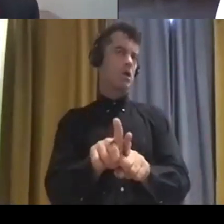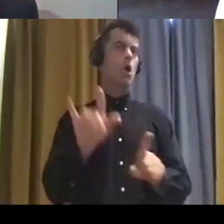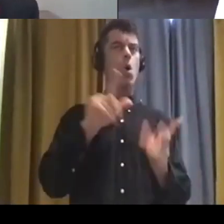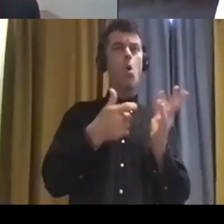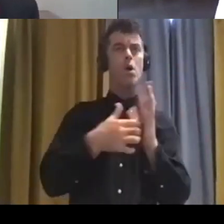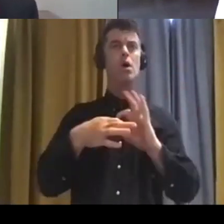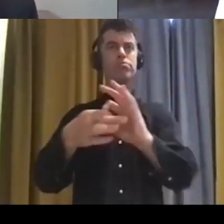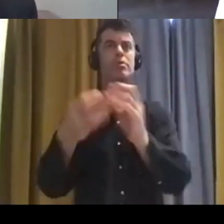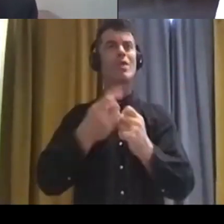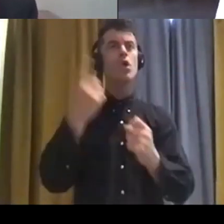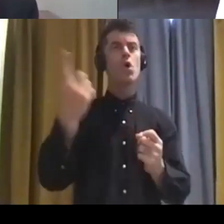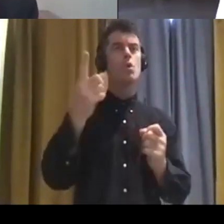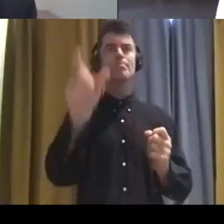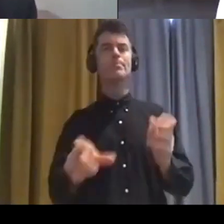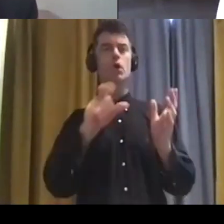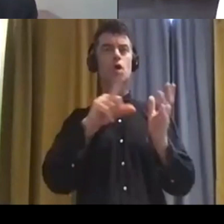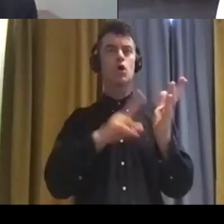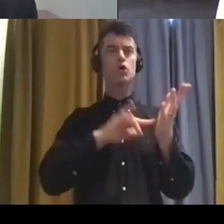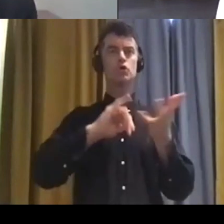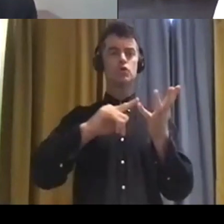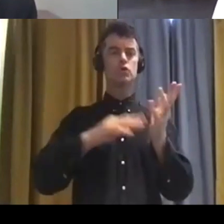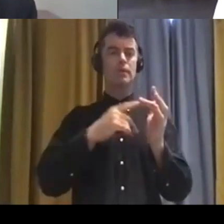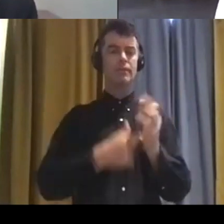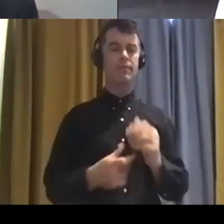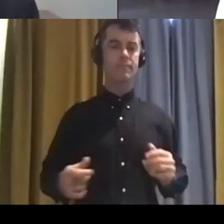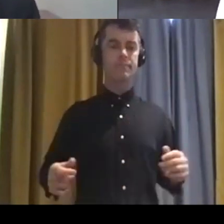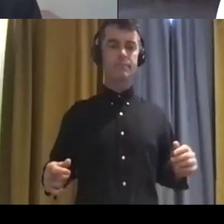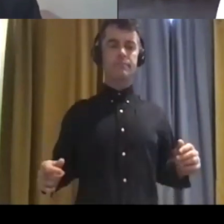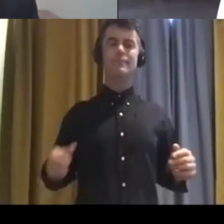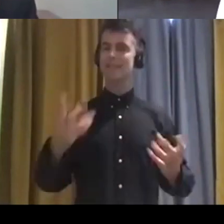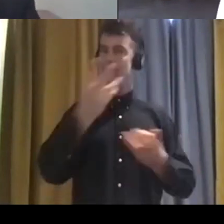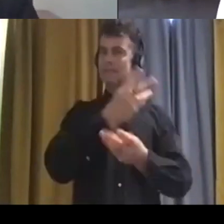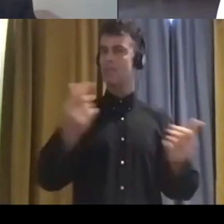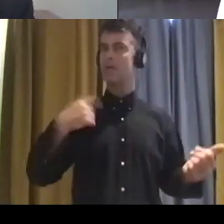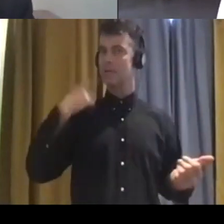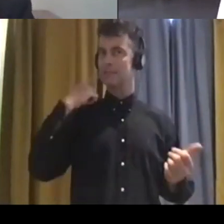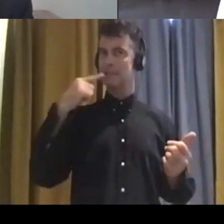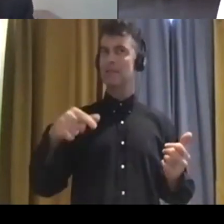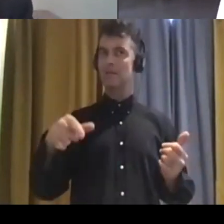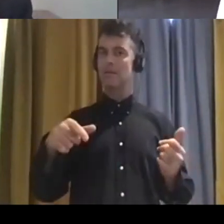and I think that was a real something we're seeing now at ORIMA Research work with providers